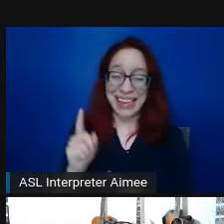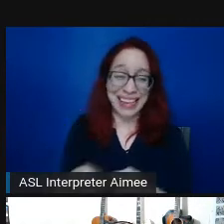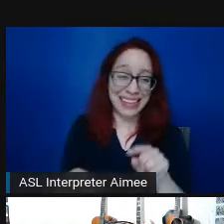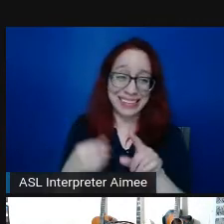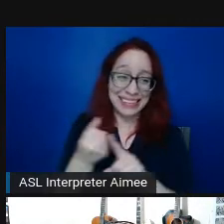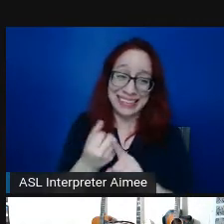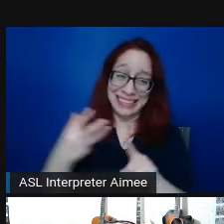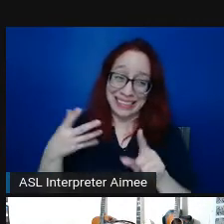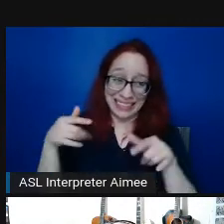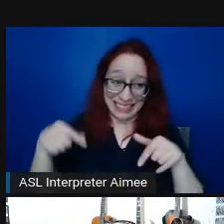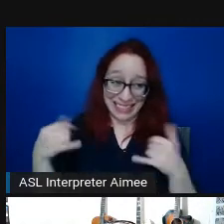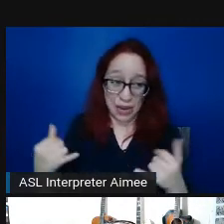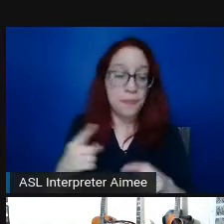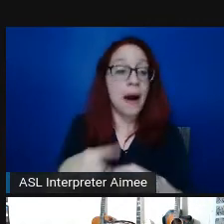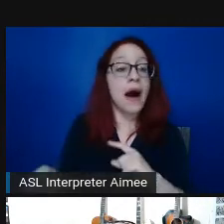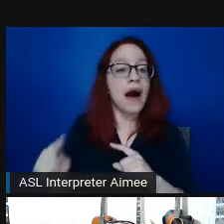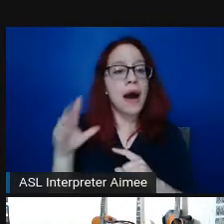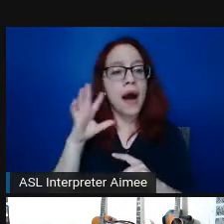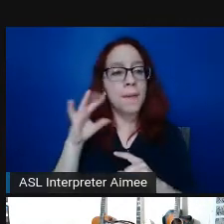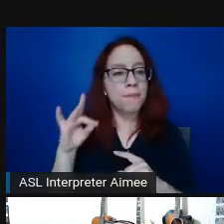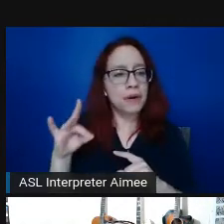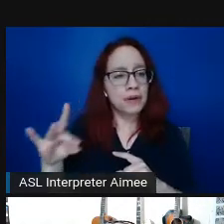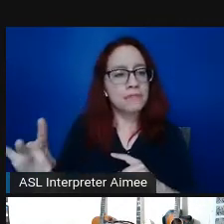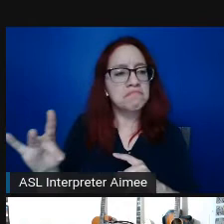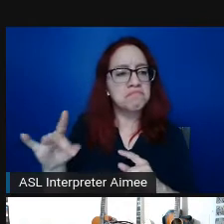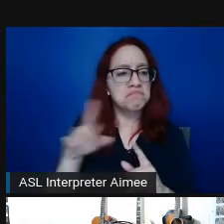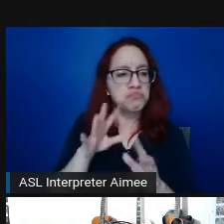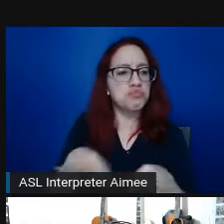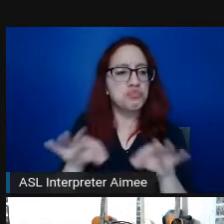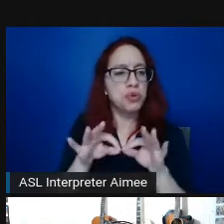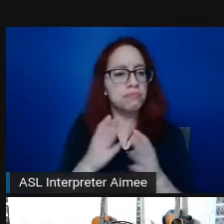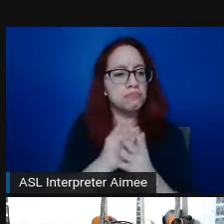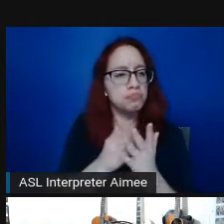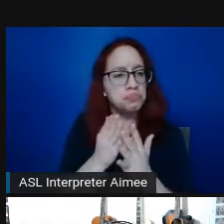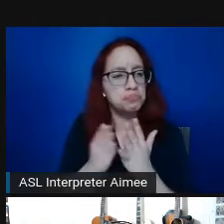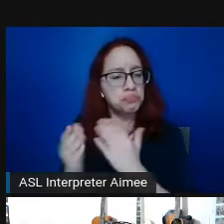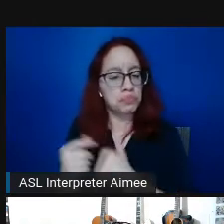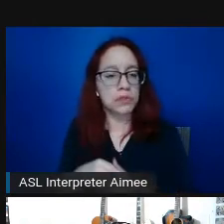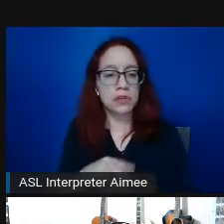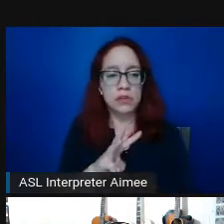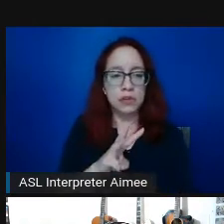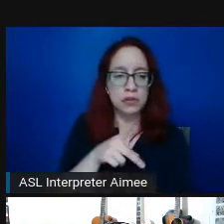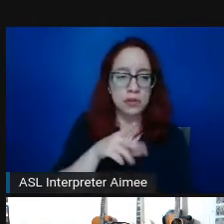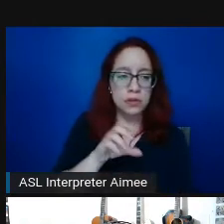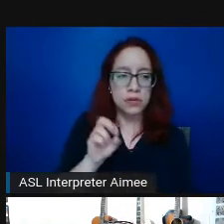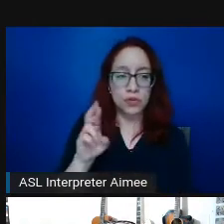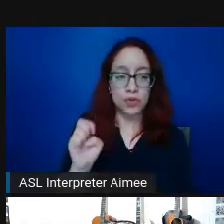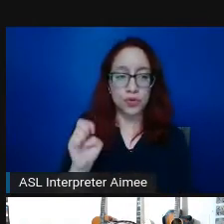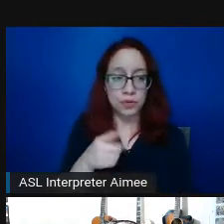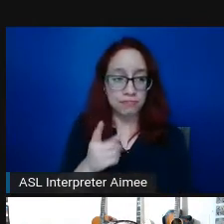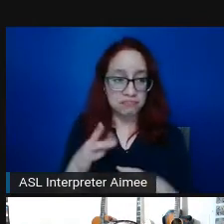I did tech pick up some of the core ones to start with and these were ones that are available in every install